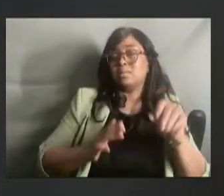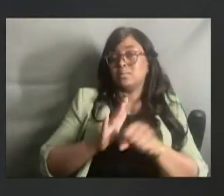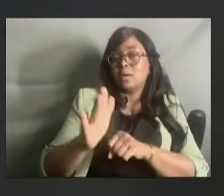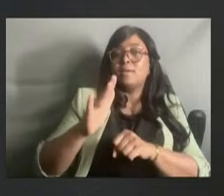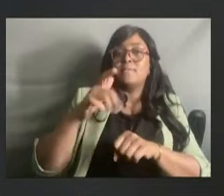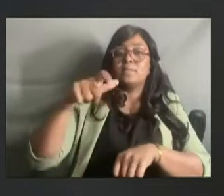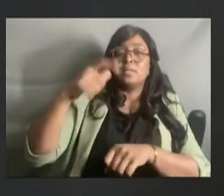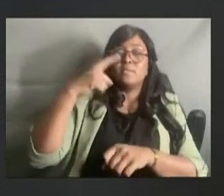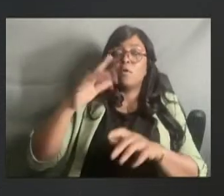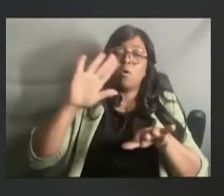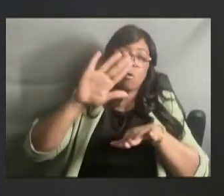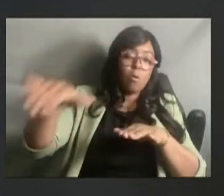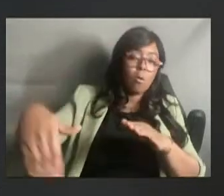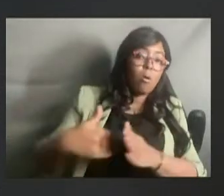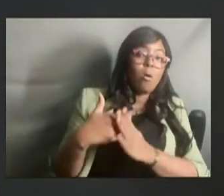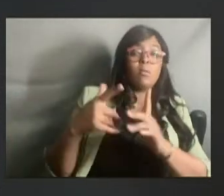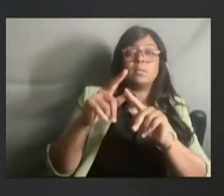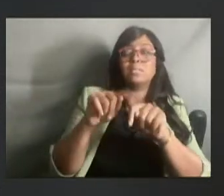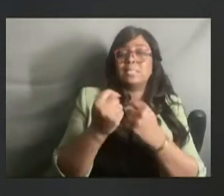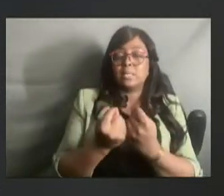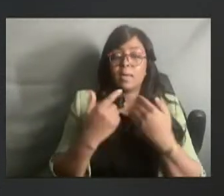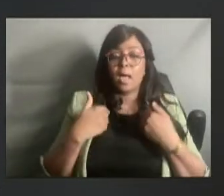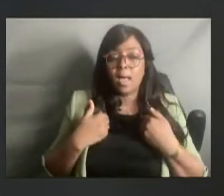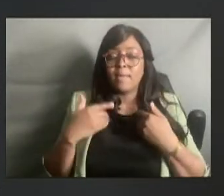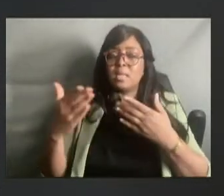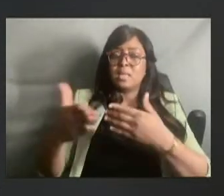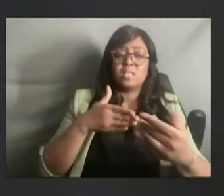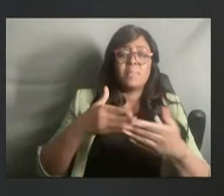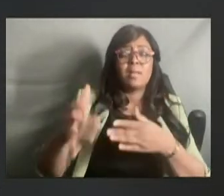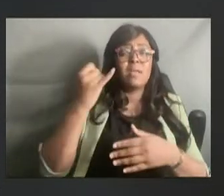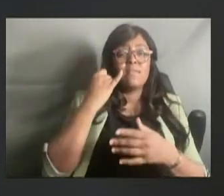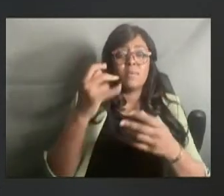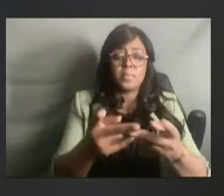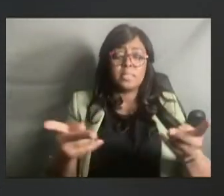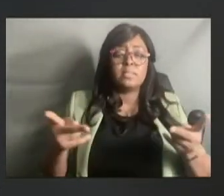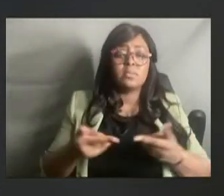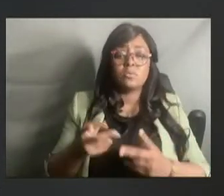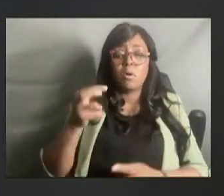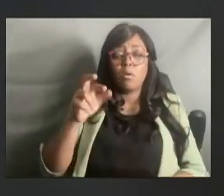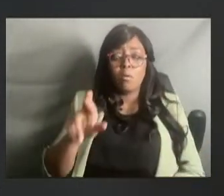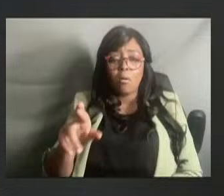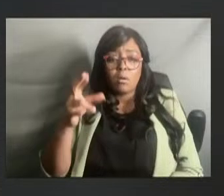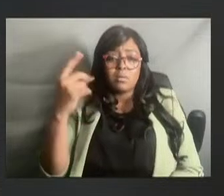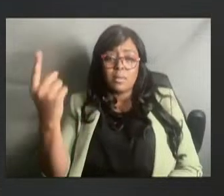say that we have more than enough need for all the